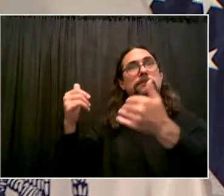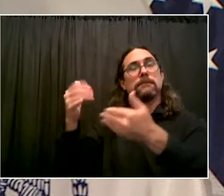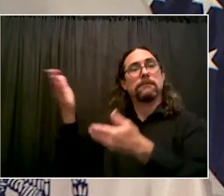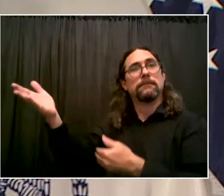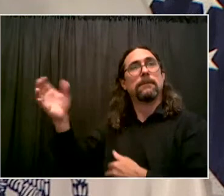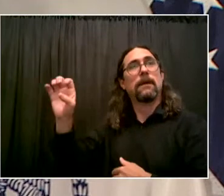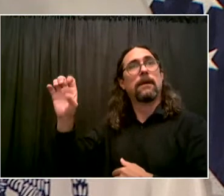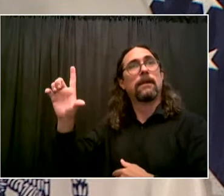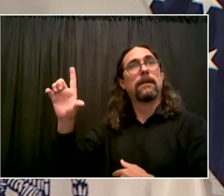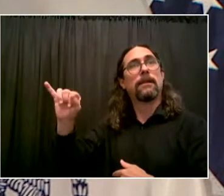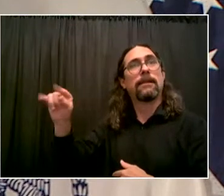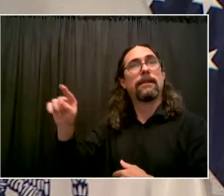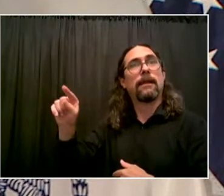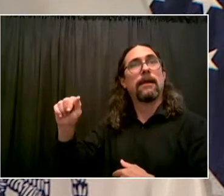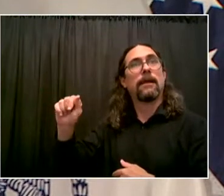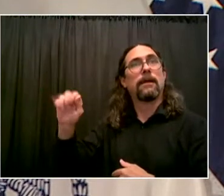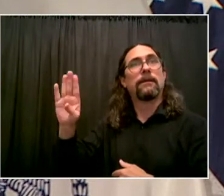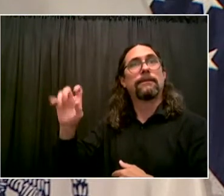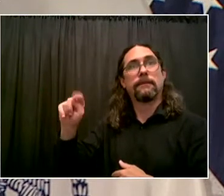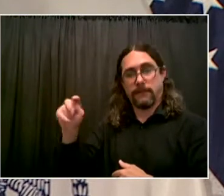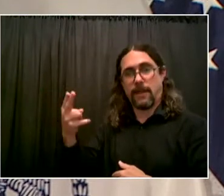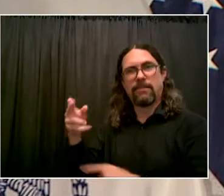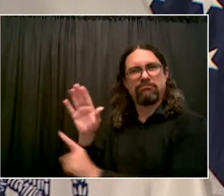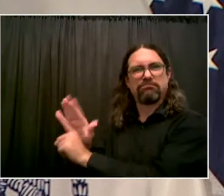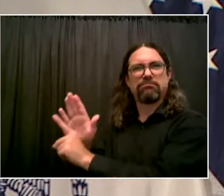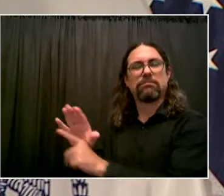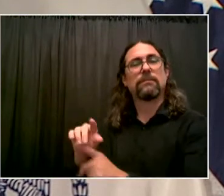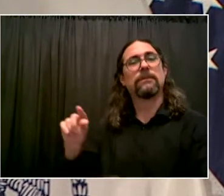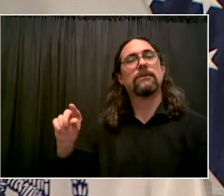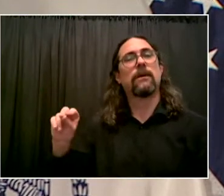LAST QUESTION GOES TO MS.